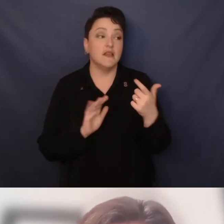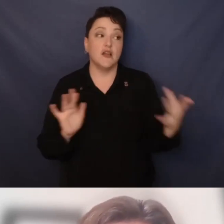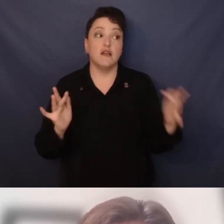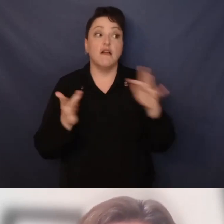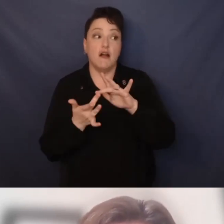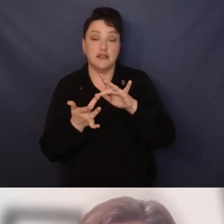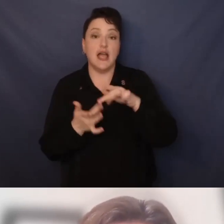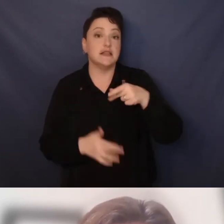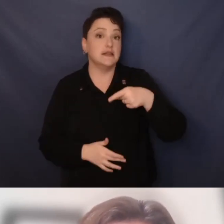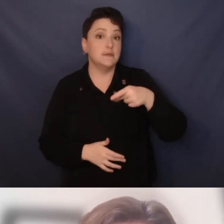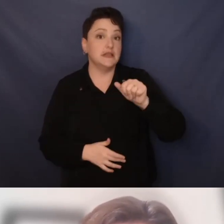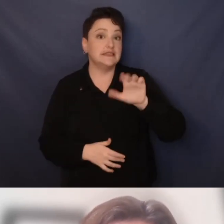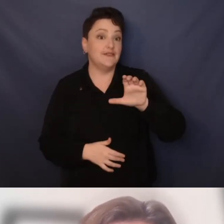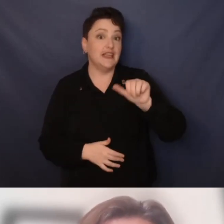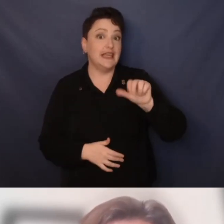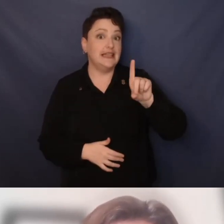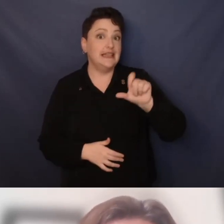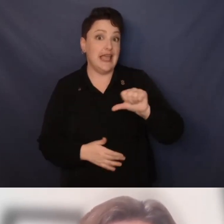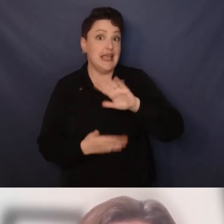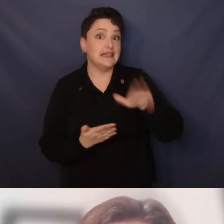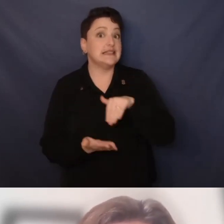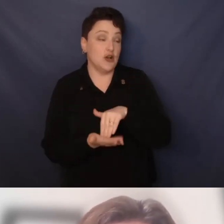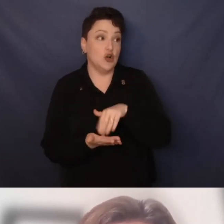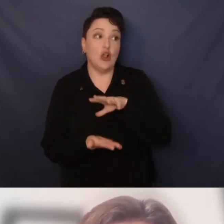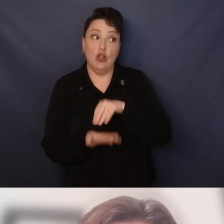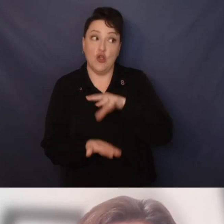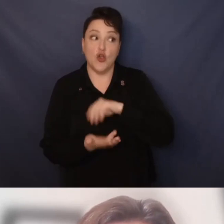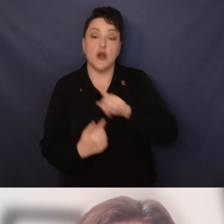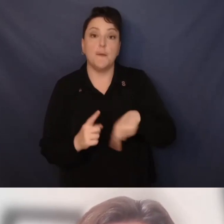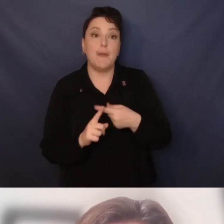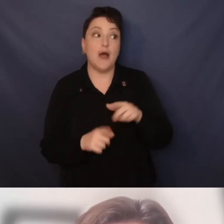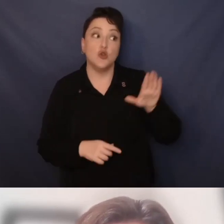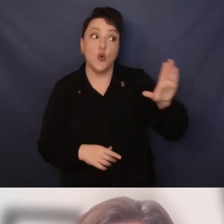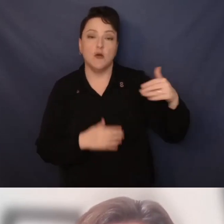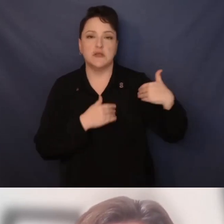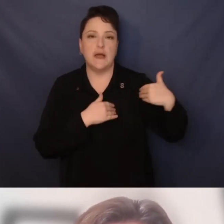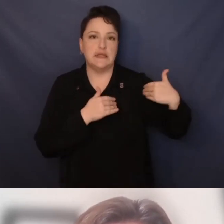could go a long way. But it's not a foolproof method by any means.